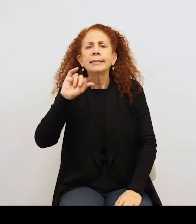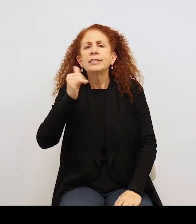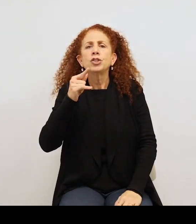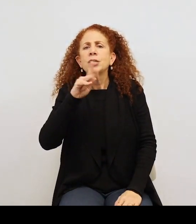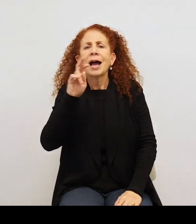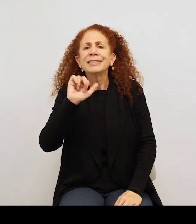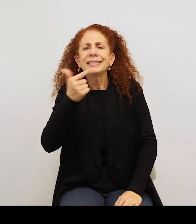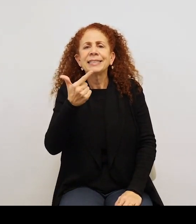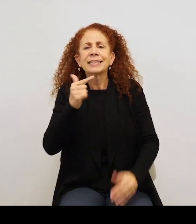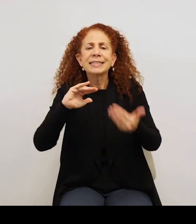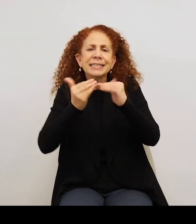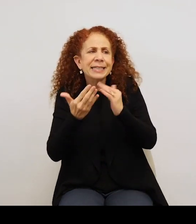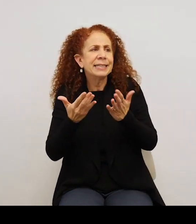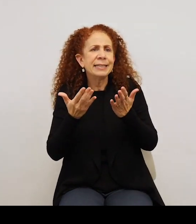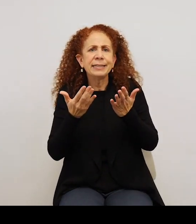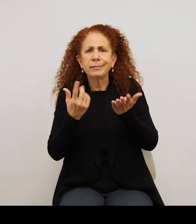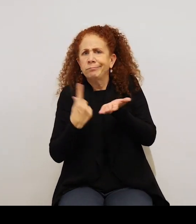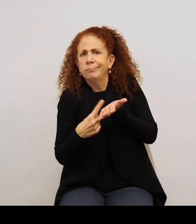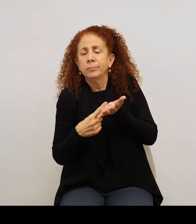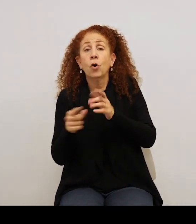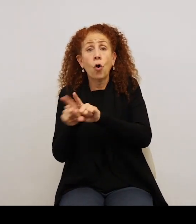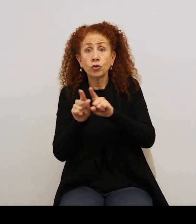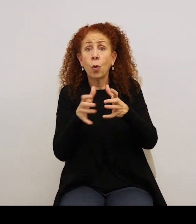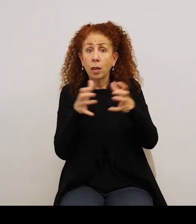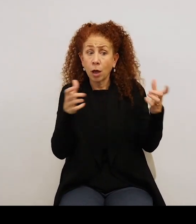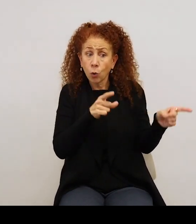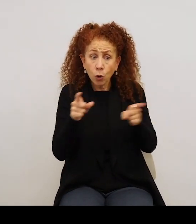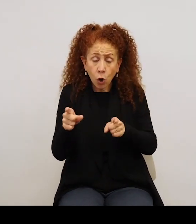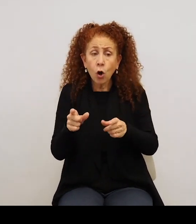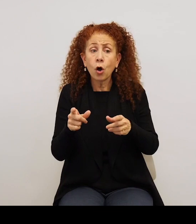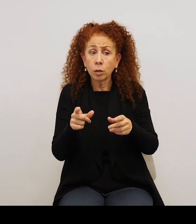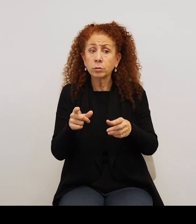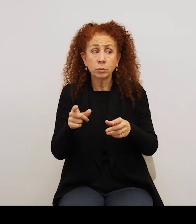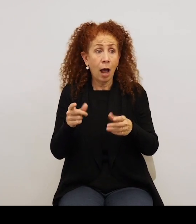doing all sorts of other things. There's also lots going on-- and I've just been here for a couple of hours--